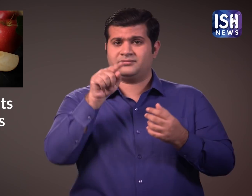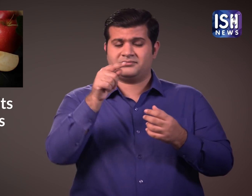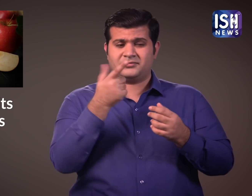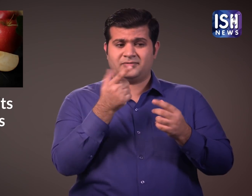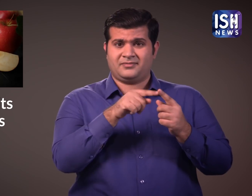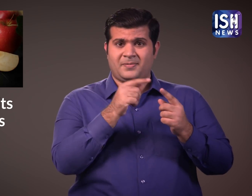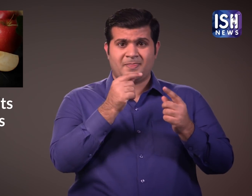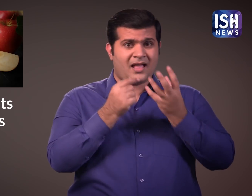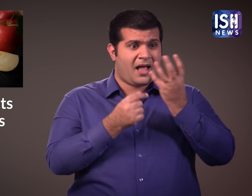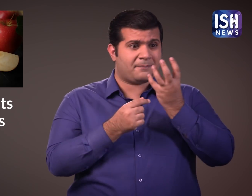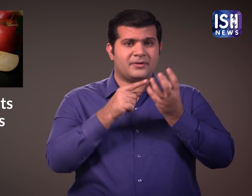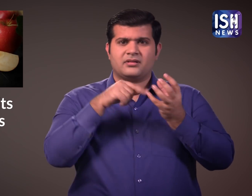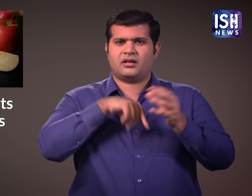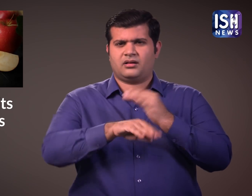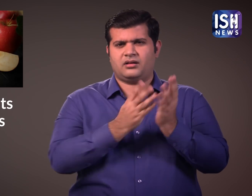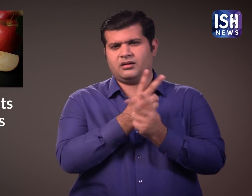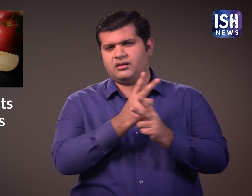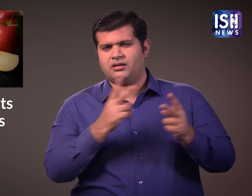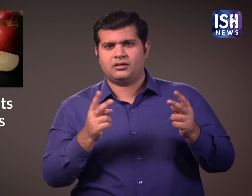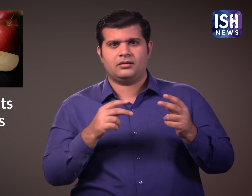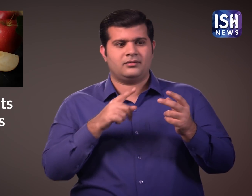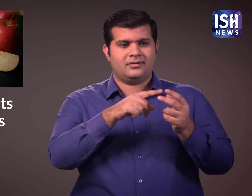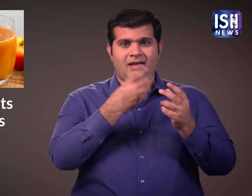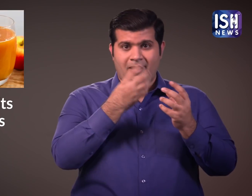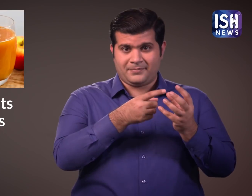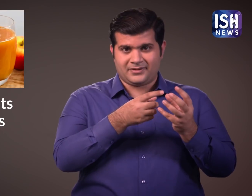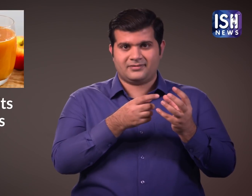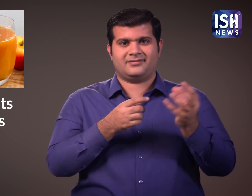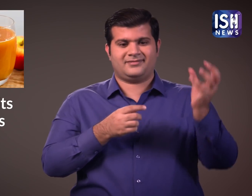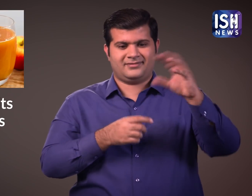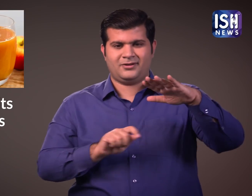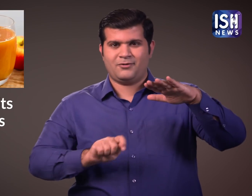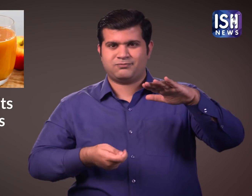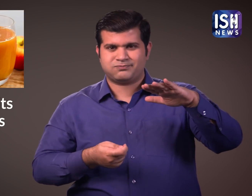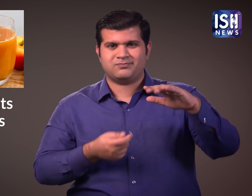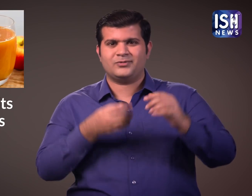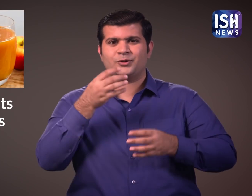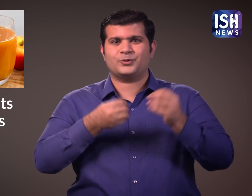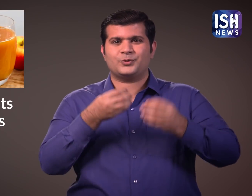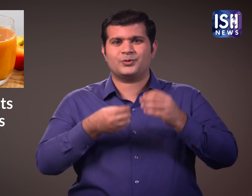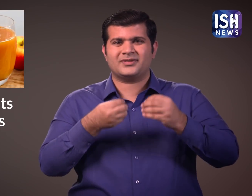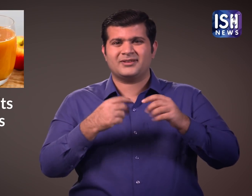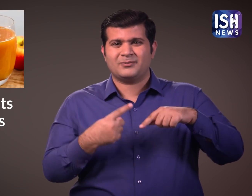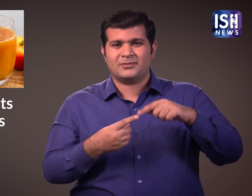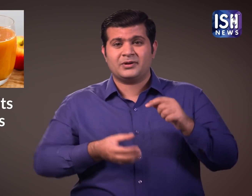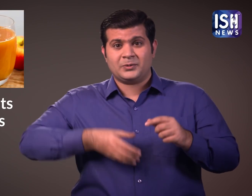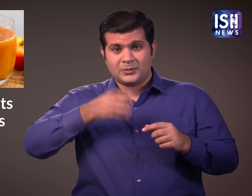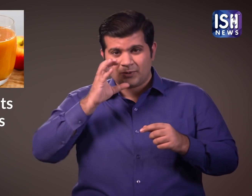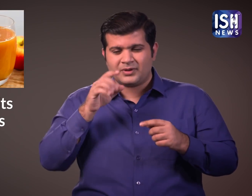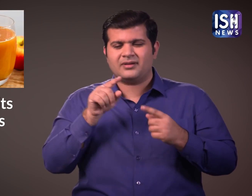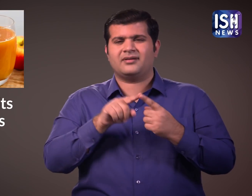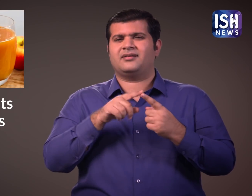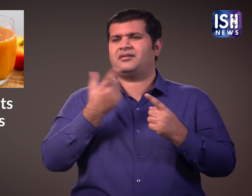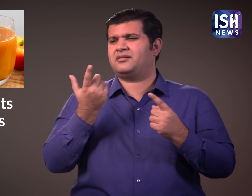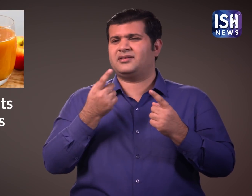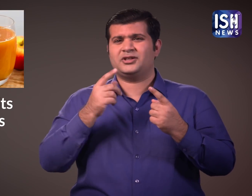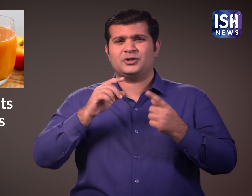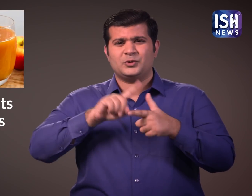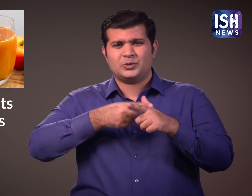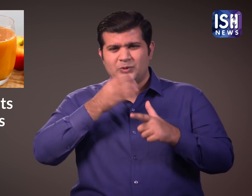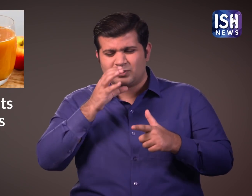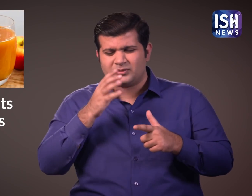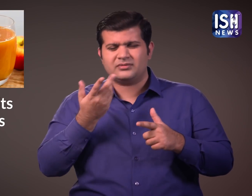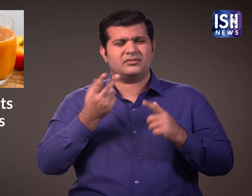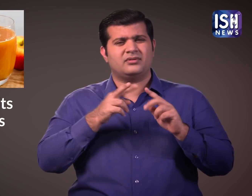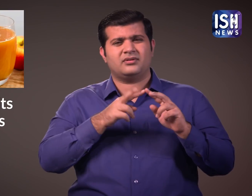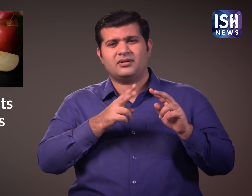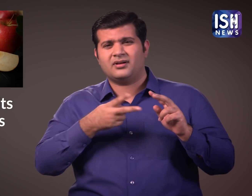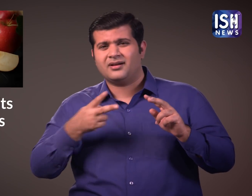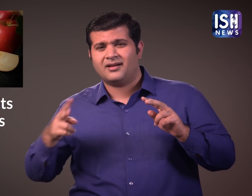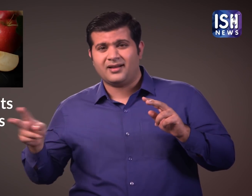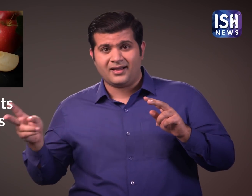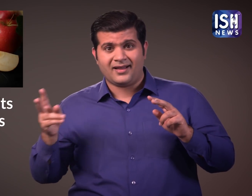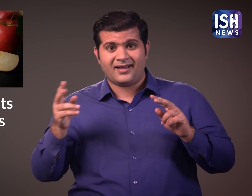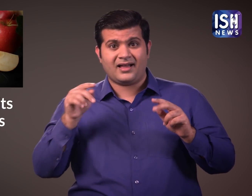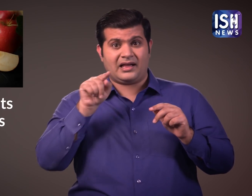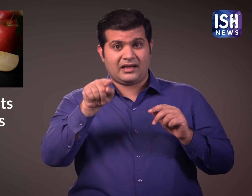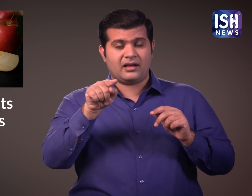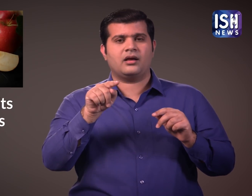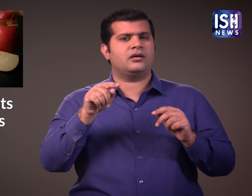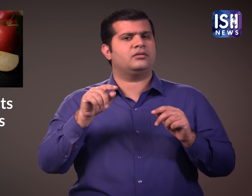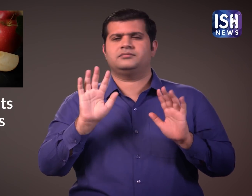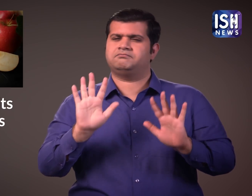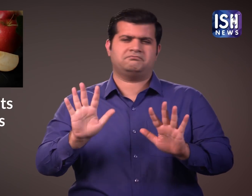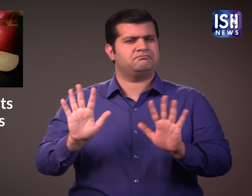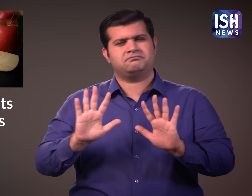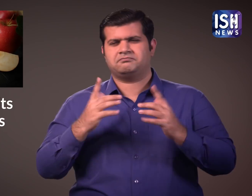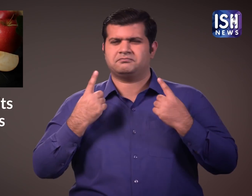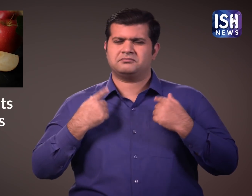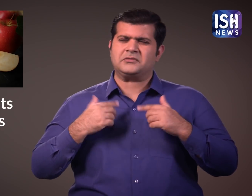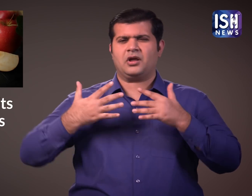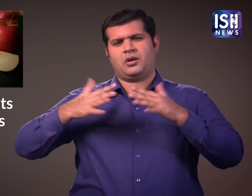Consuming apple milkshakes, juices, etc. are not very effective.